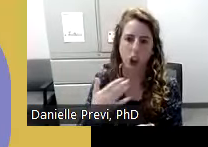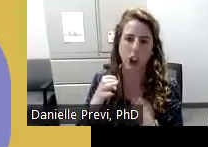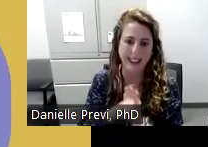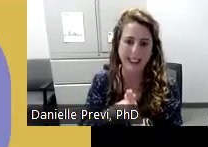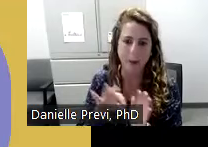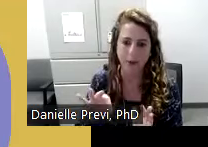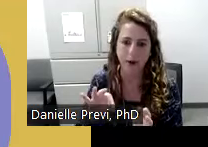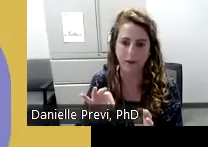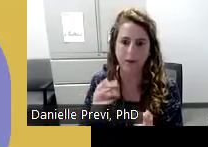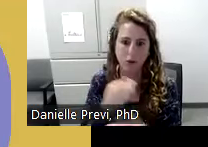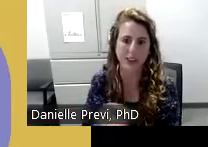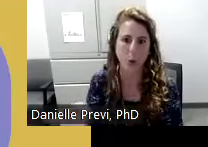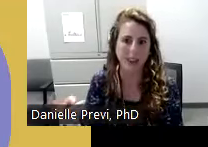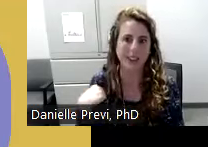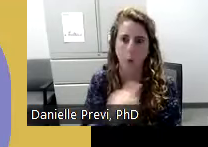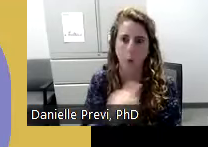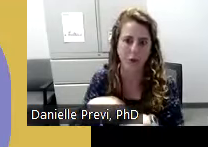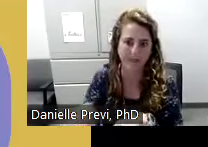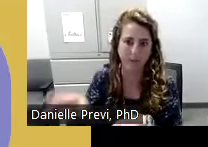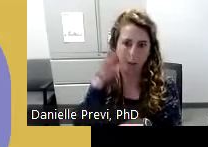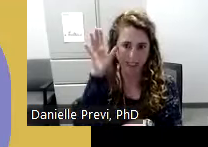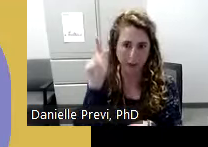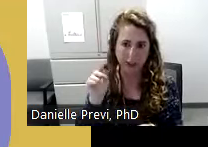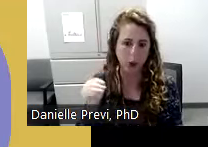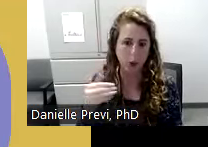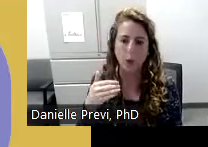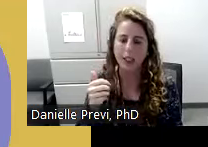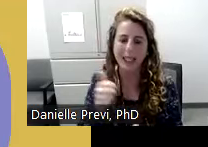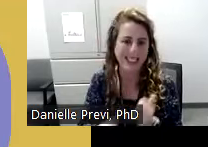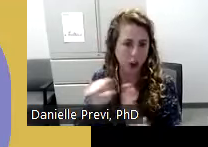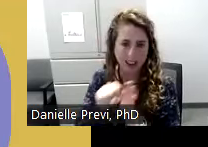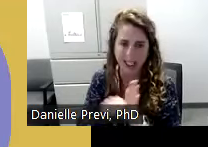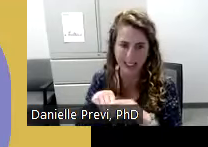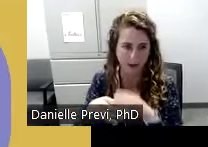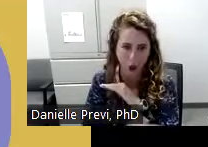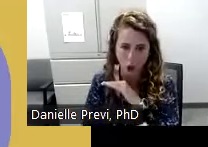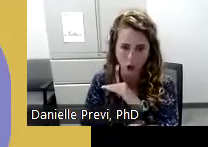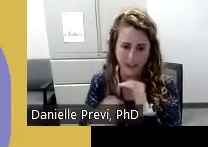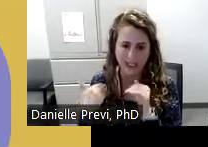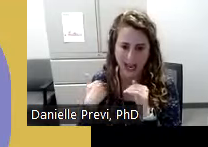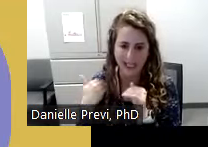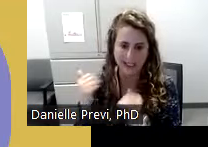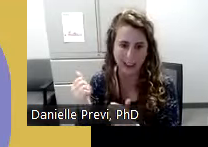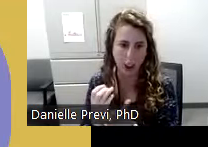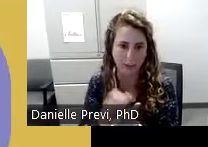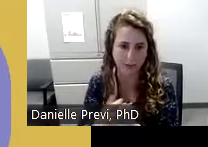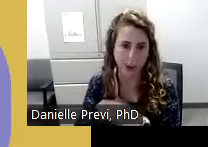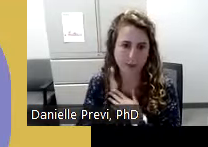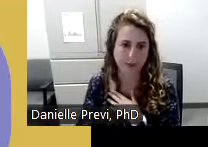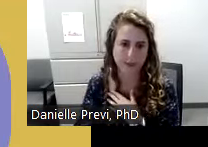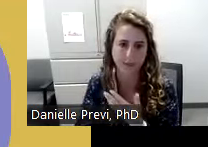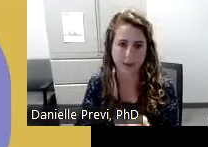you check out their website it's a good example of a resource, we refer parents to that website.